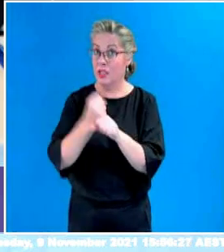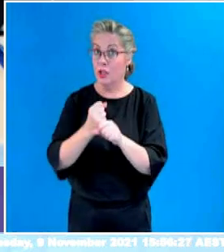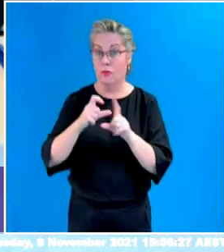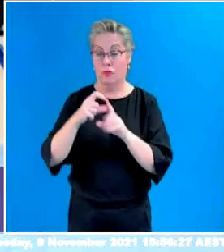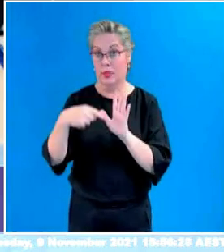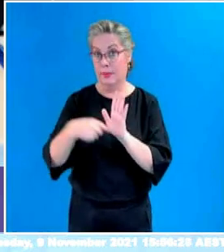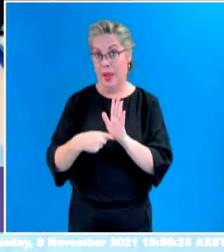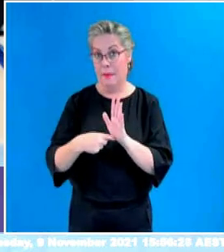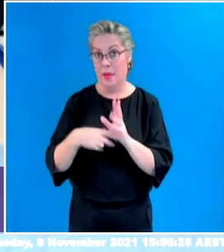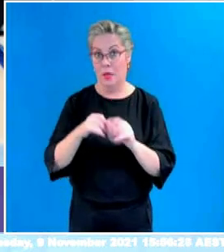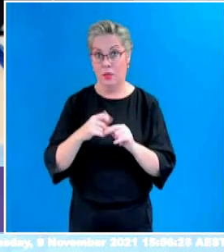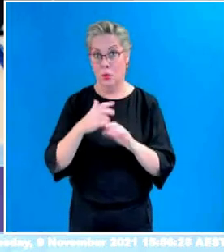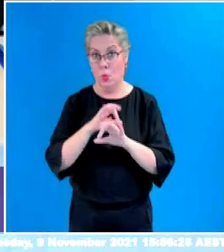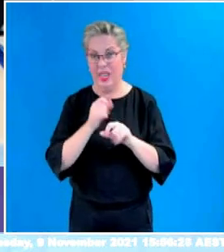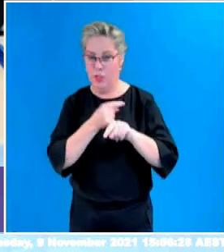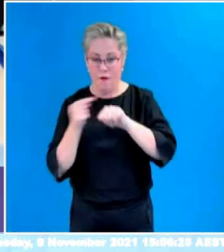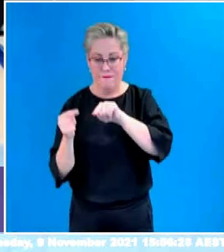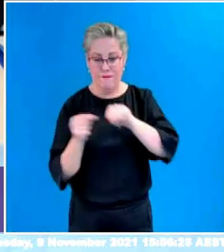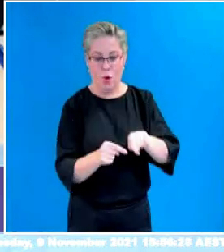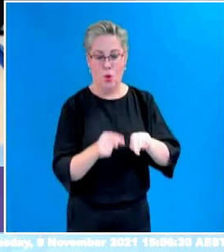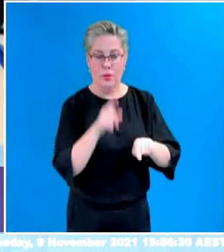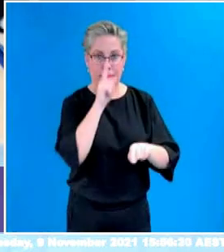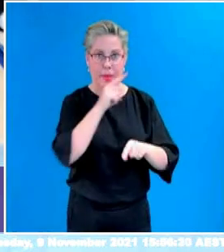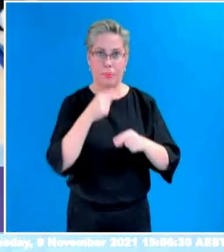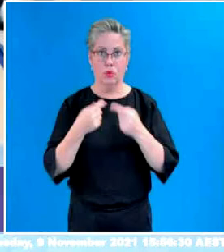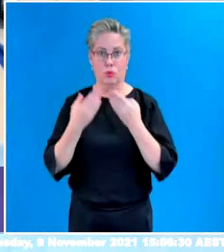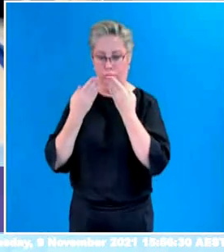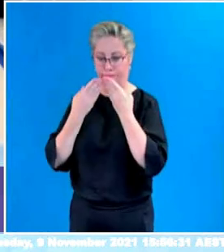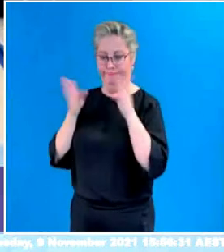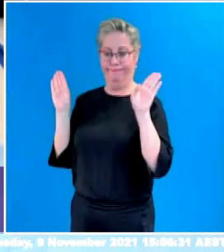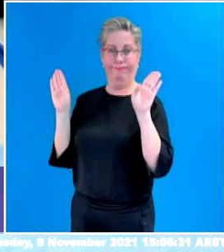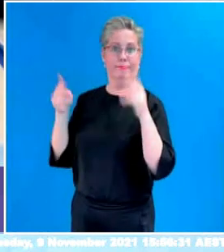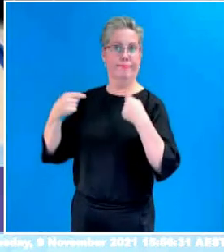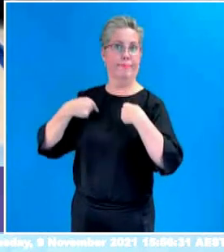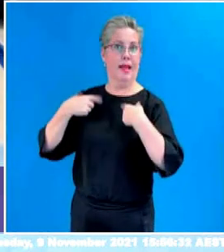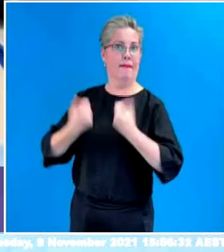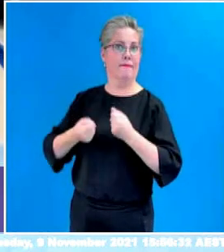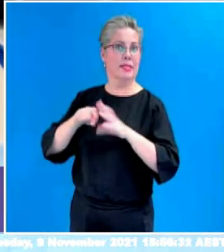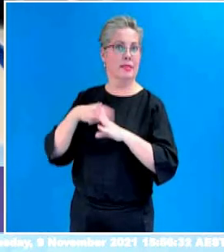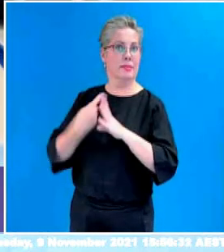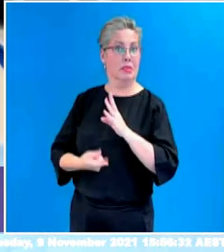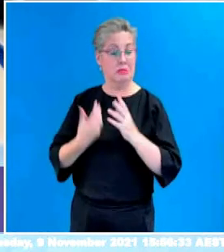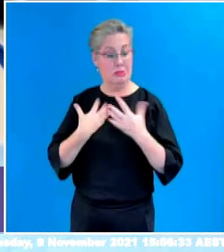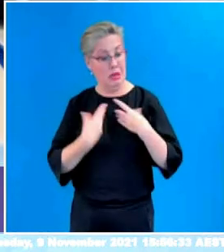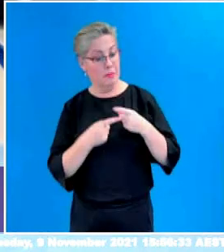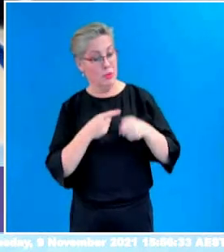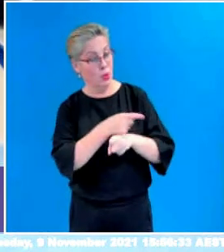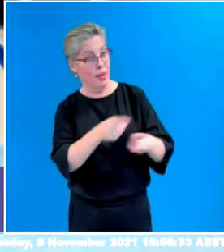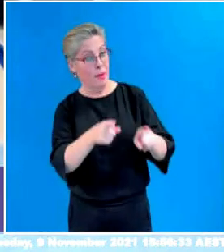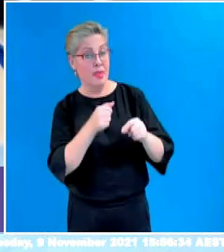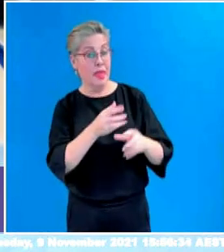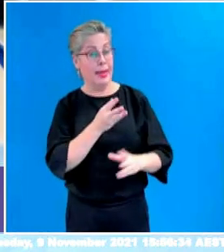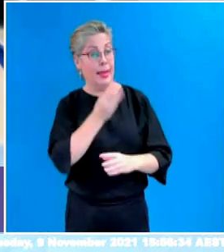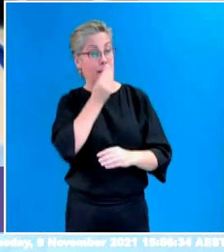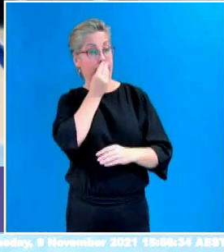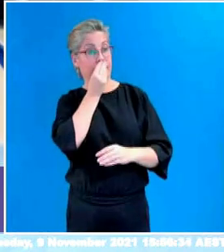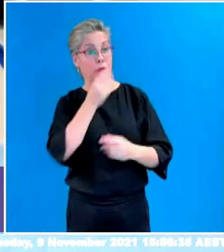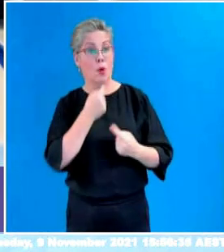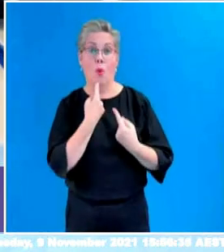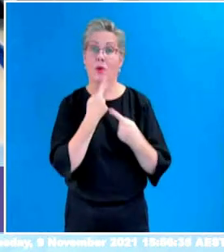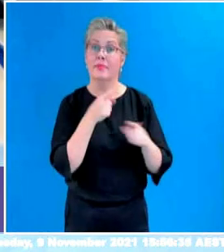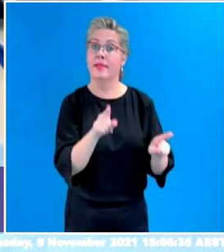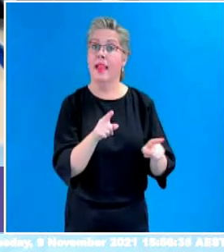I can say that across the department, through our census, the ABS census that